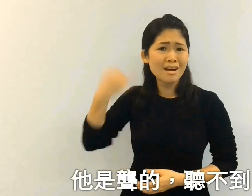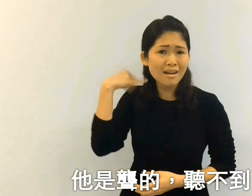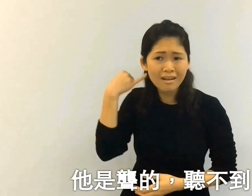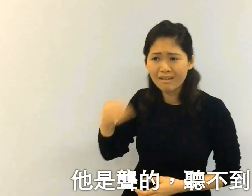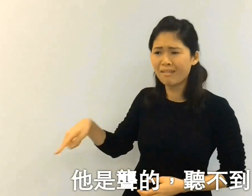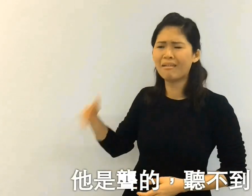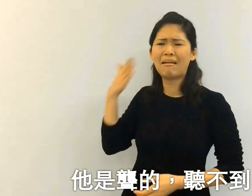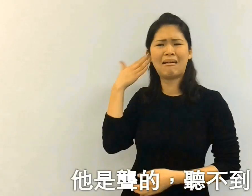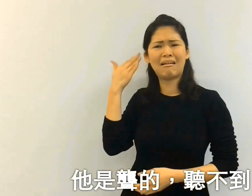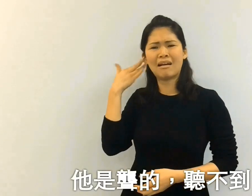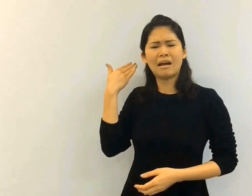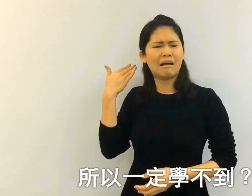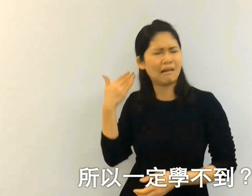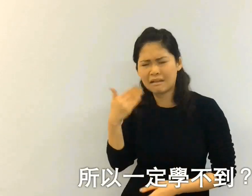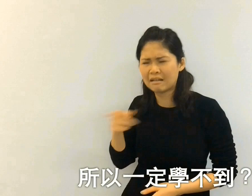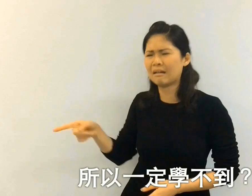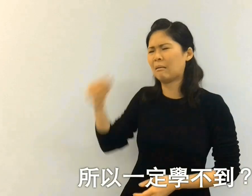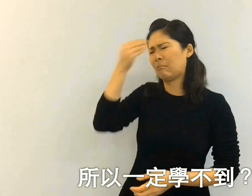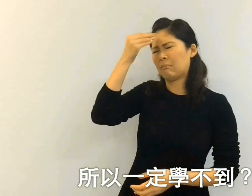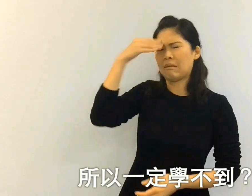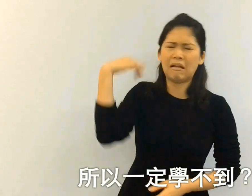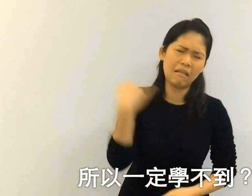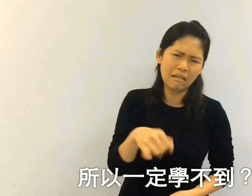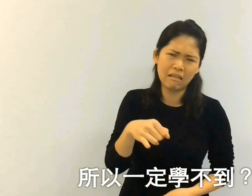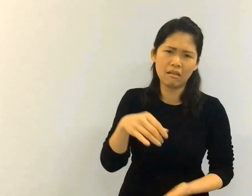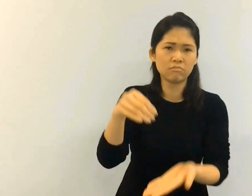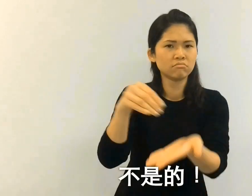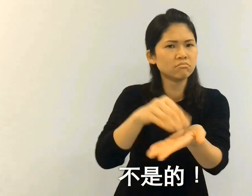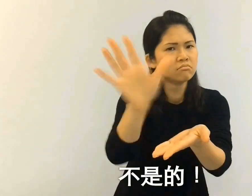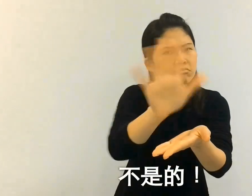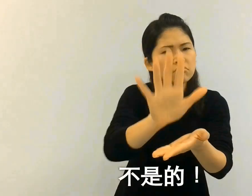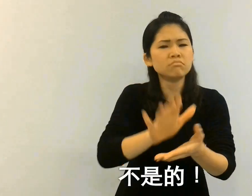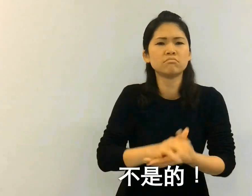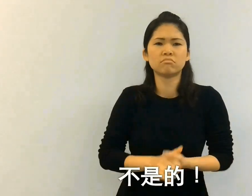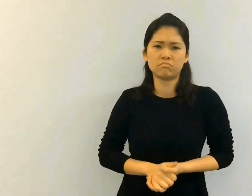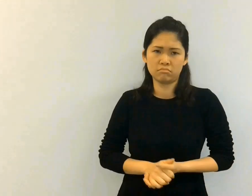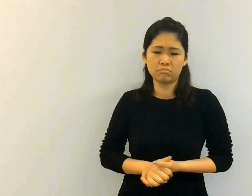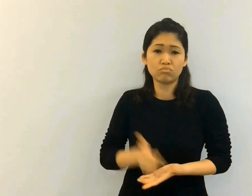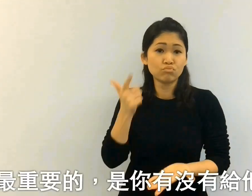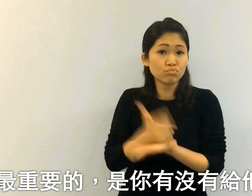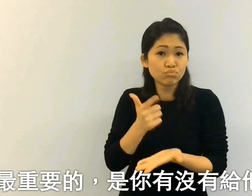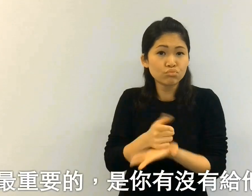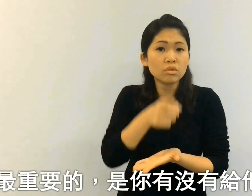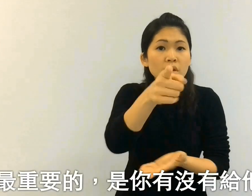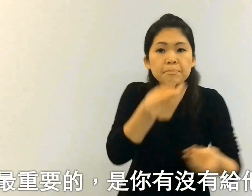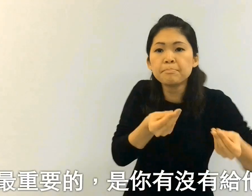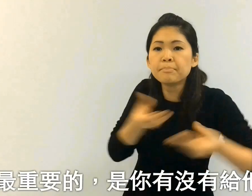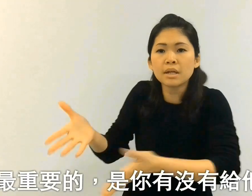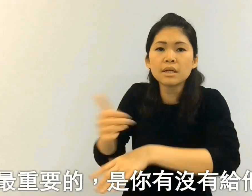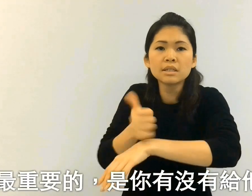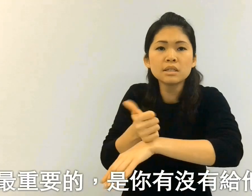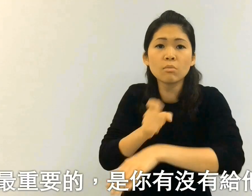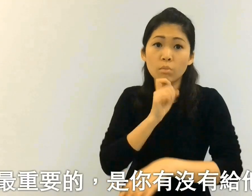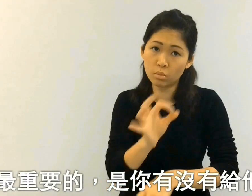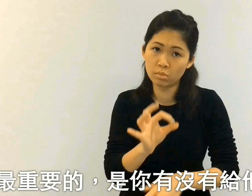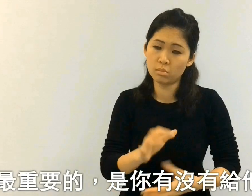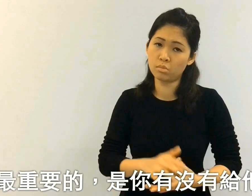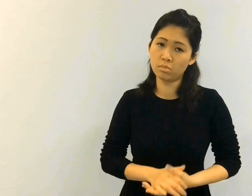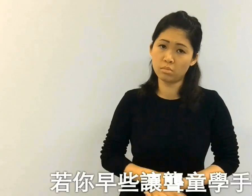With his inability to hear, that does not mean that he lost the ability to learn another language skill. The most important is to whether or not you give him the opportunity?